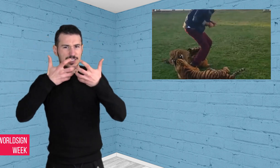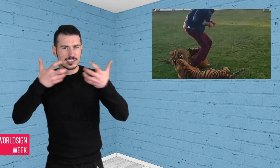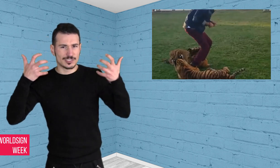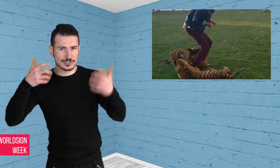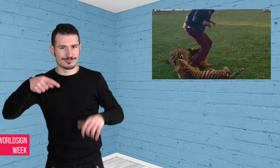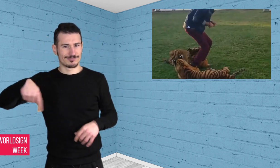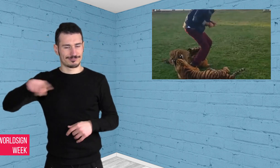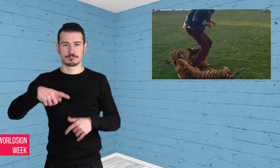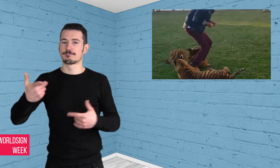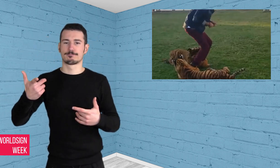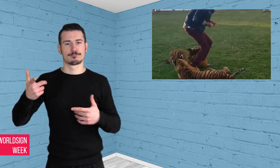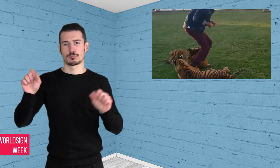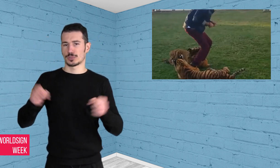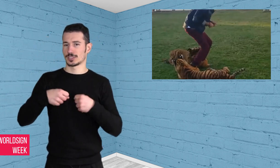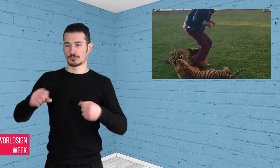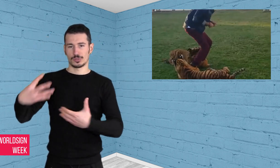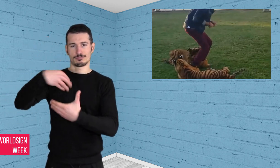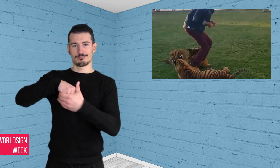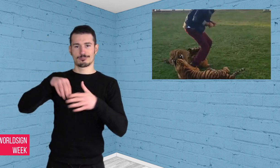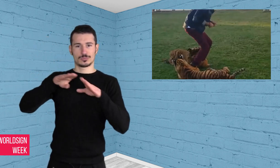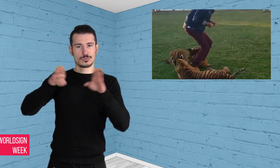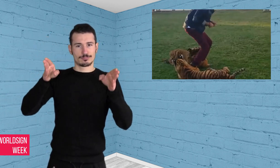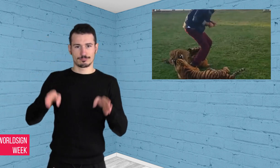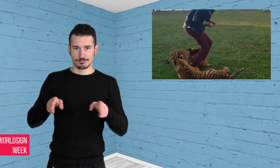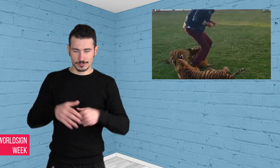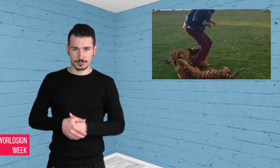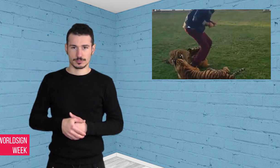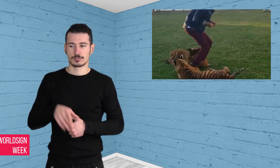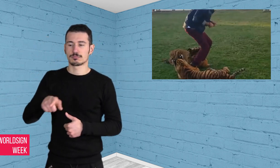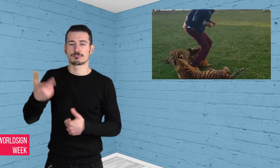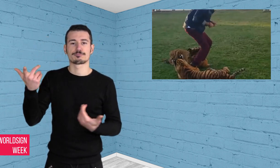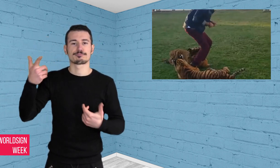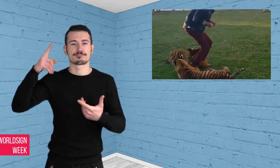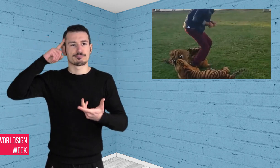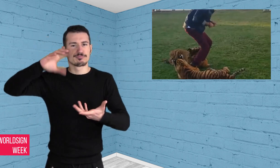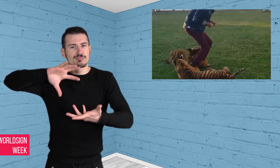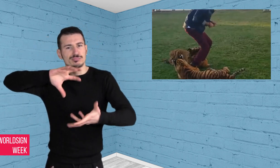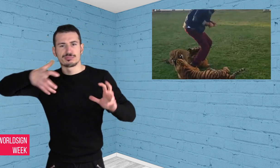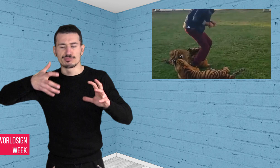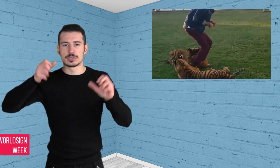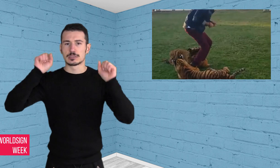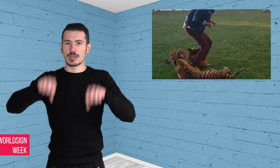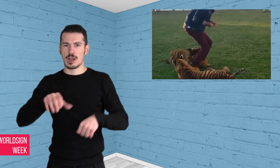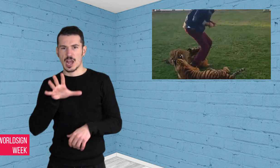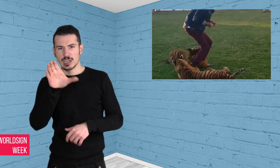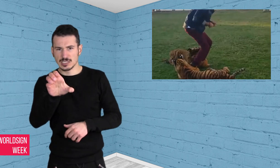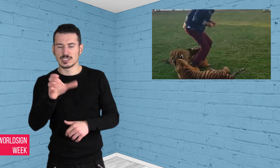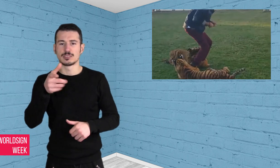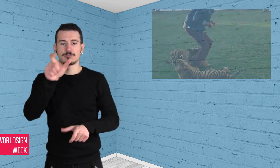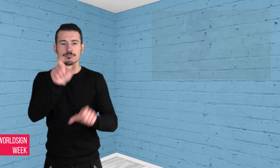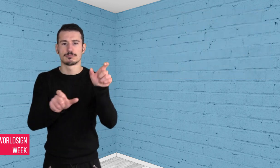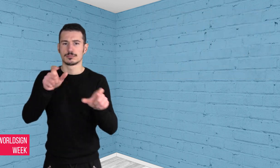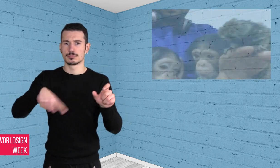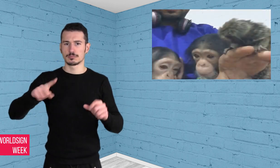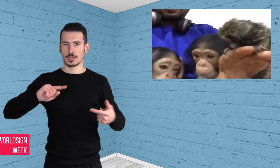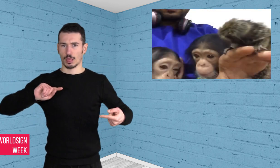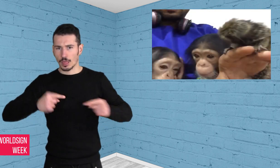be kept as pets because they are vulnerable to dangerous behaviours that can cause